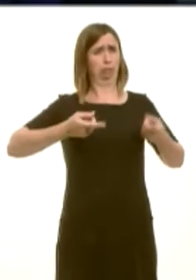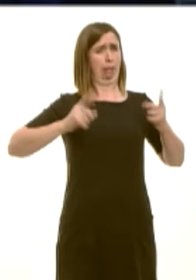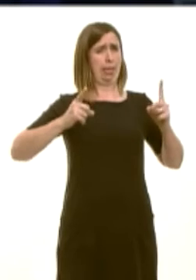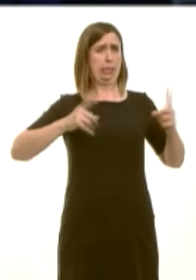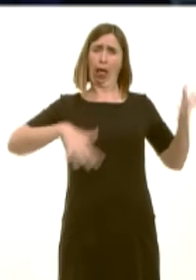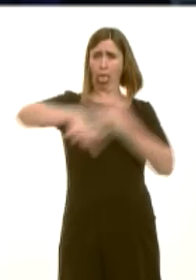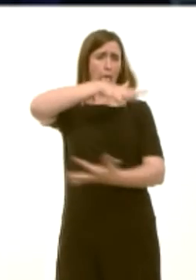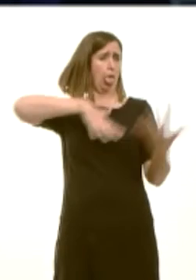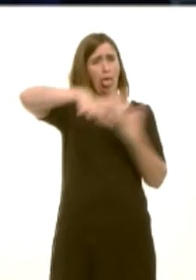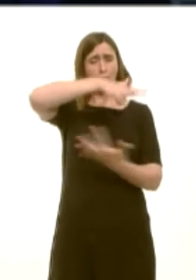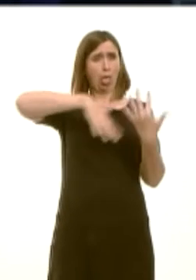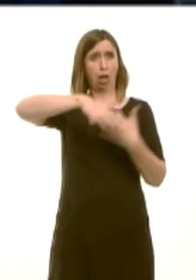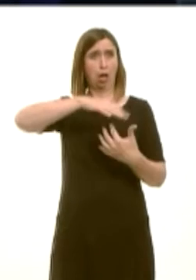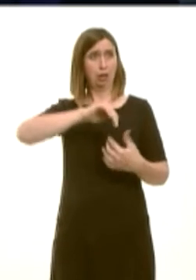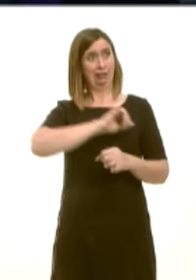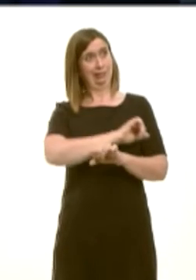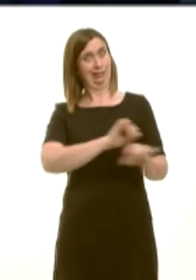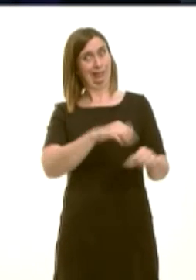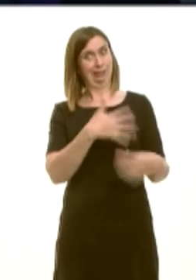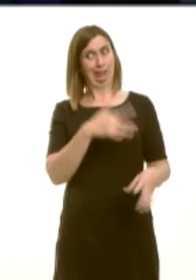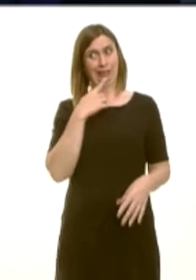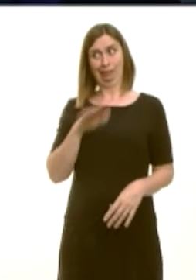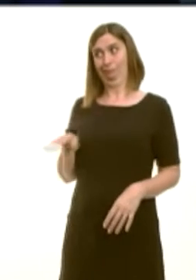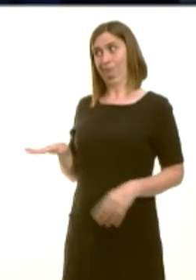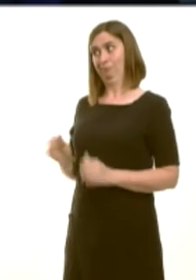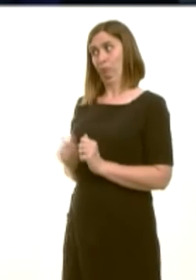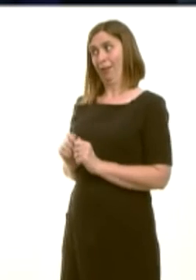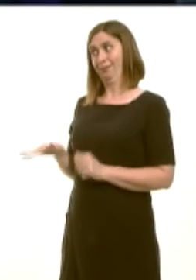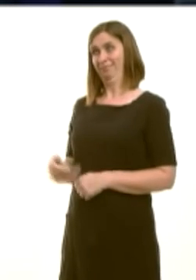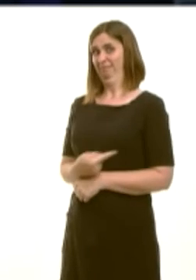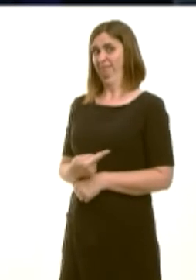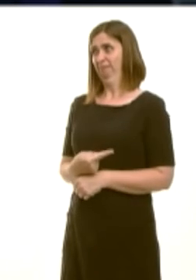even their own members are now briefing the press that they donít believe that this administration